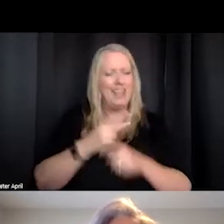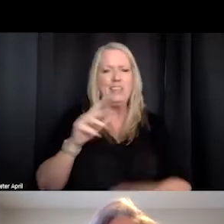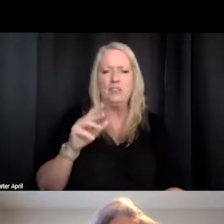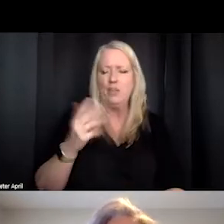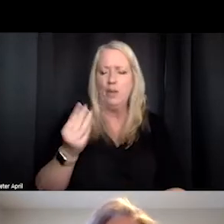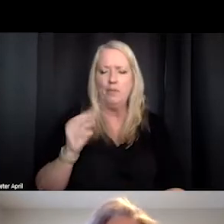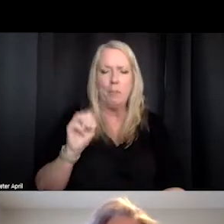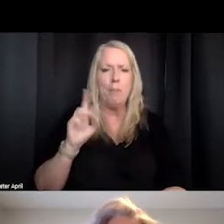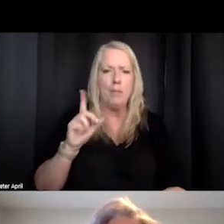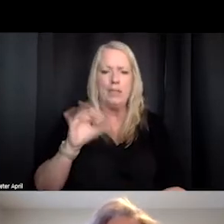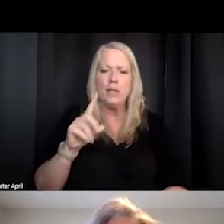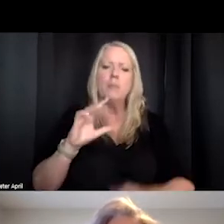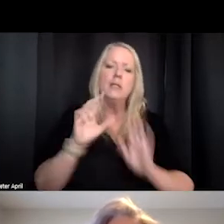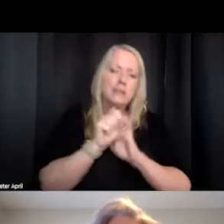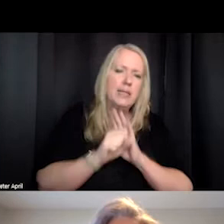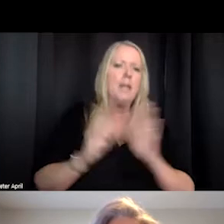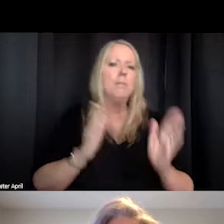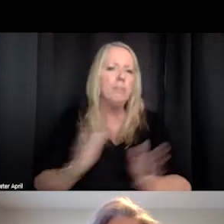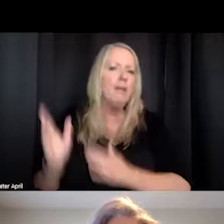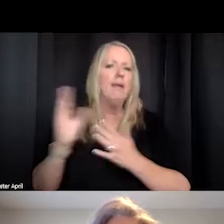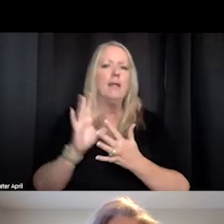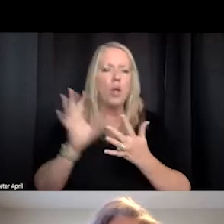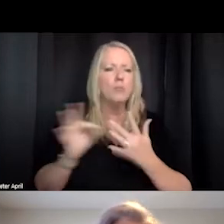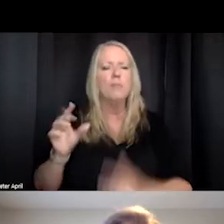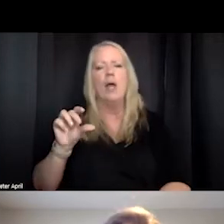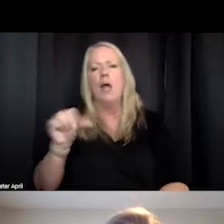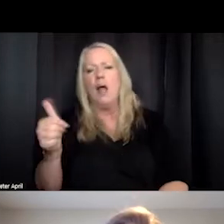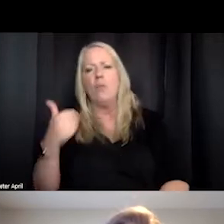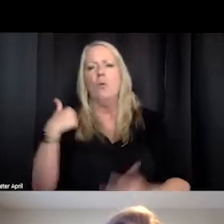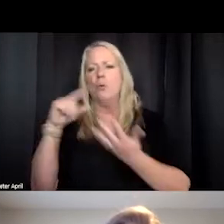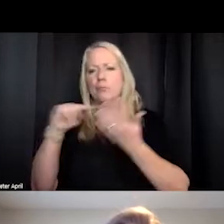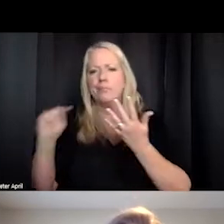STATE PLAN OPTIONS AS WELL OTHER AUTHORITIES THROUGH WHICH THE SERVICES CAN BE